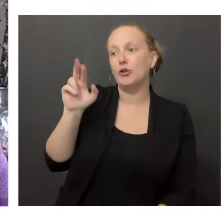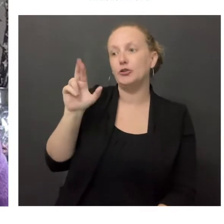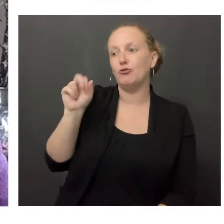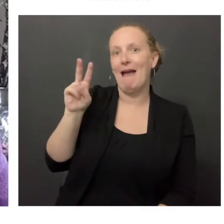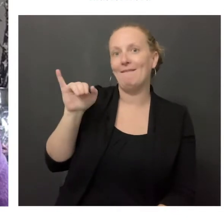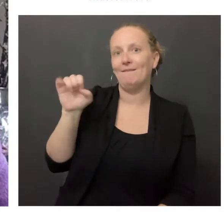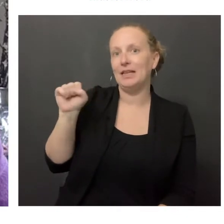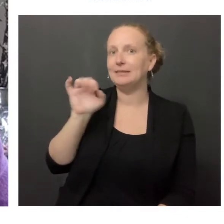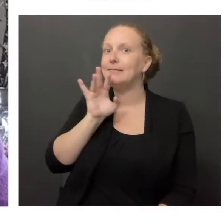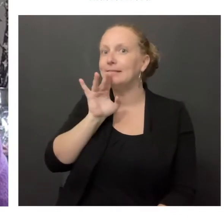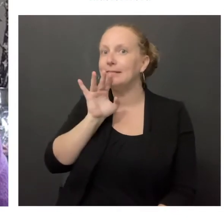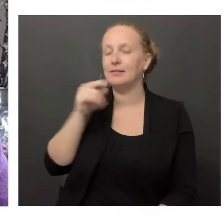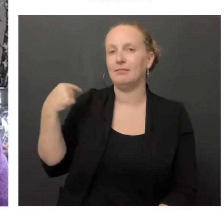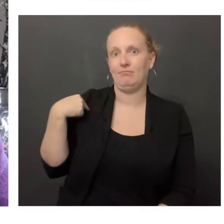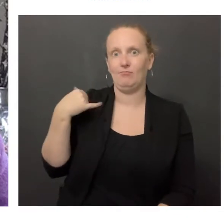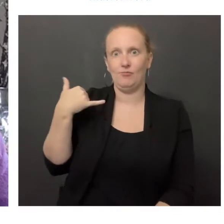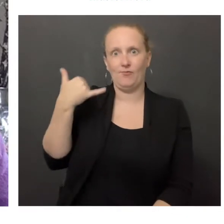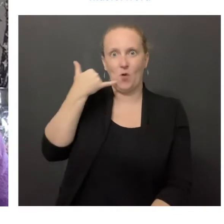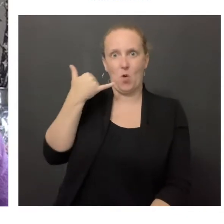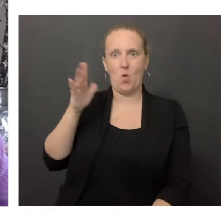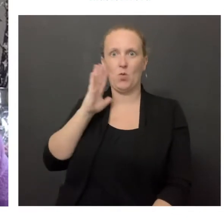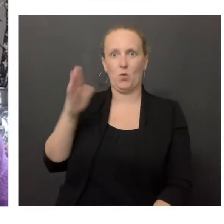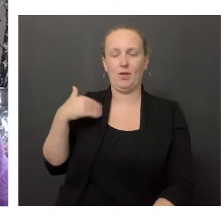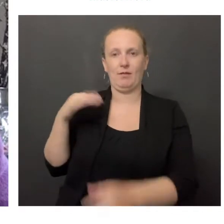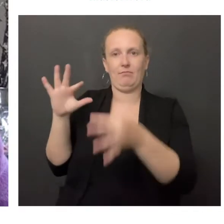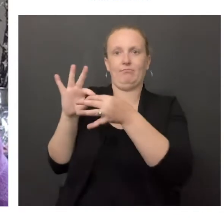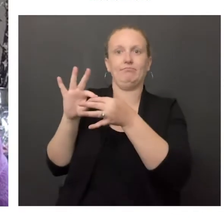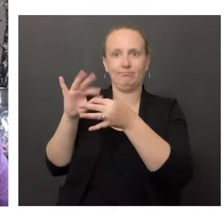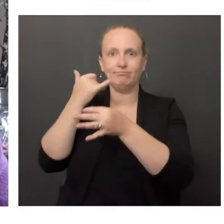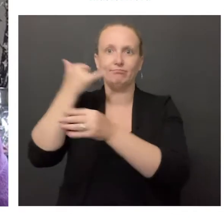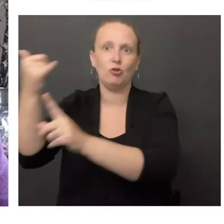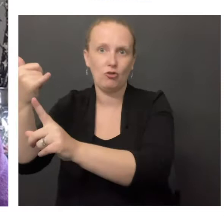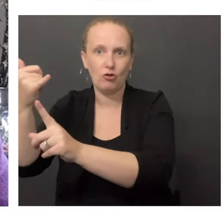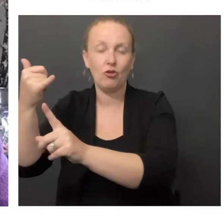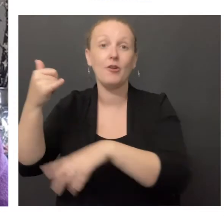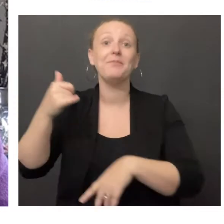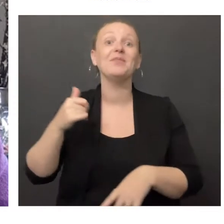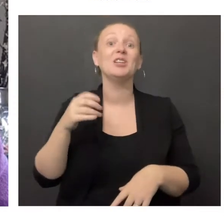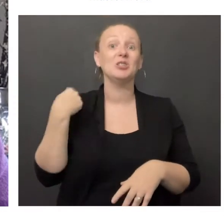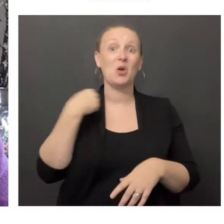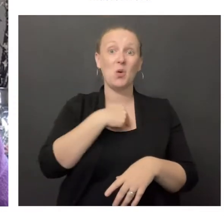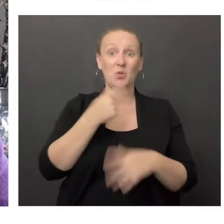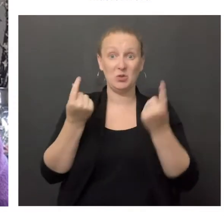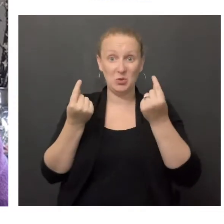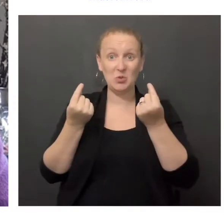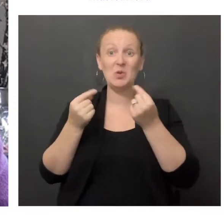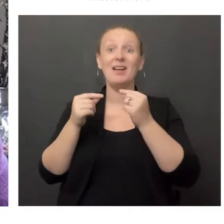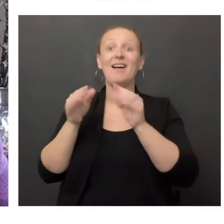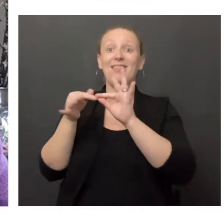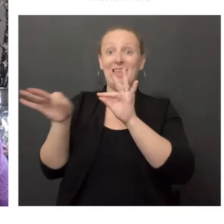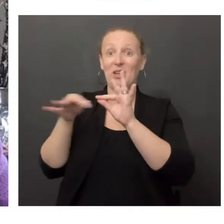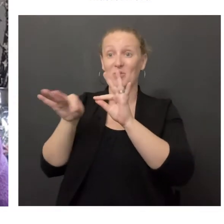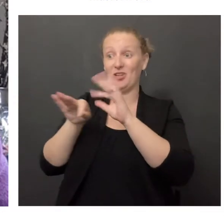we combined our language assistance with that device putting the two together and marrying them and the, like